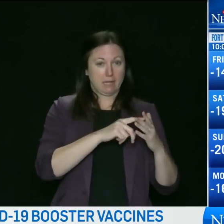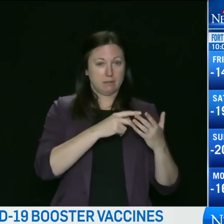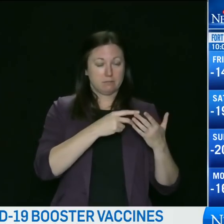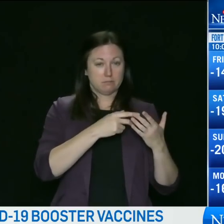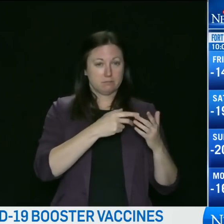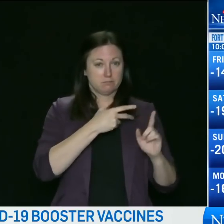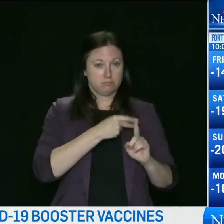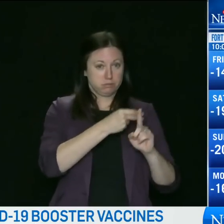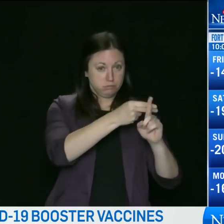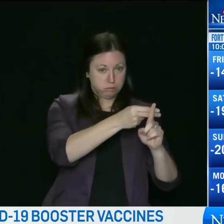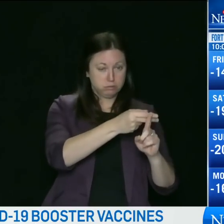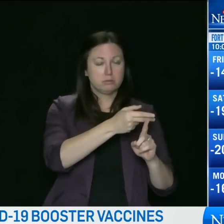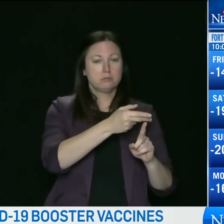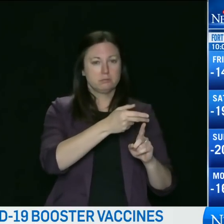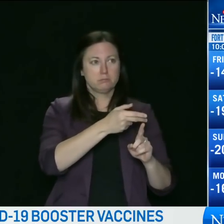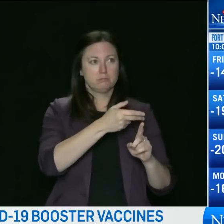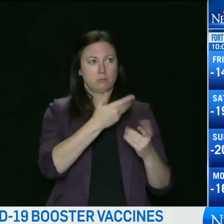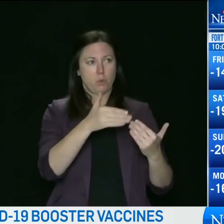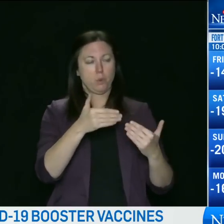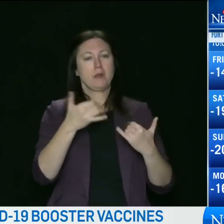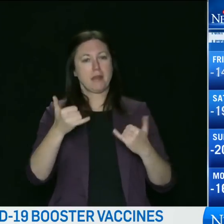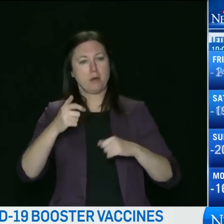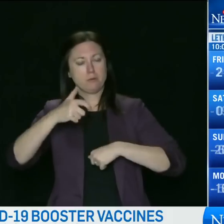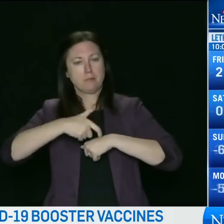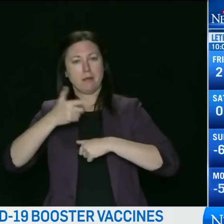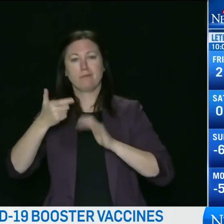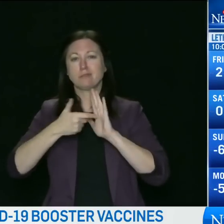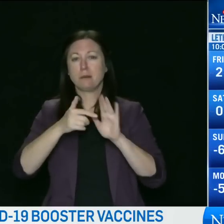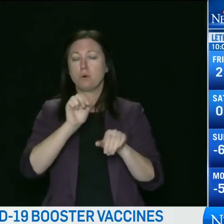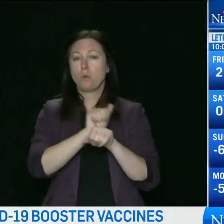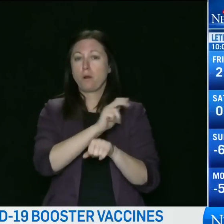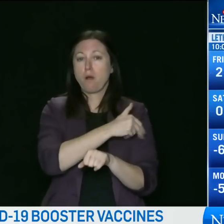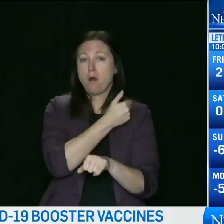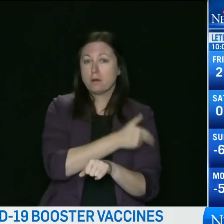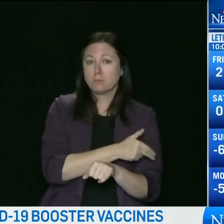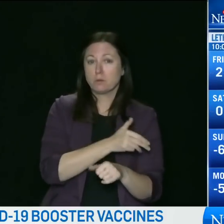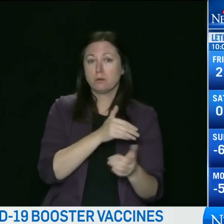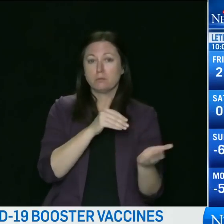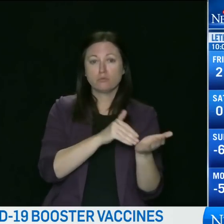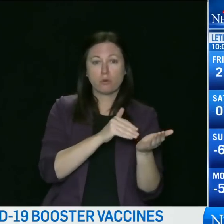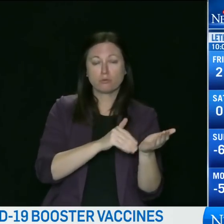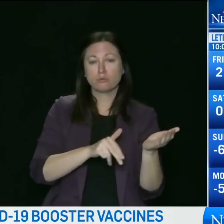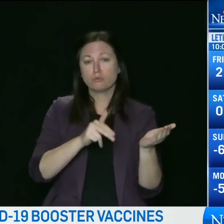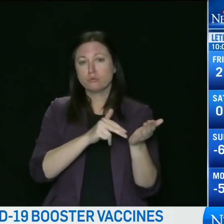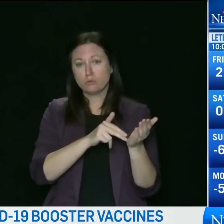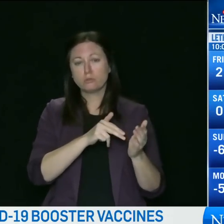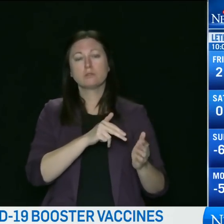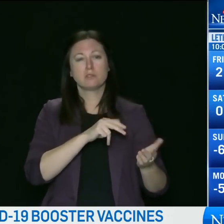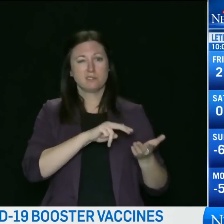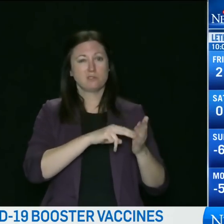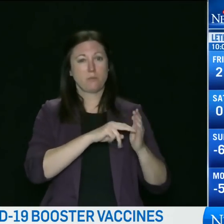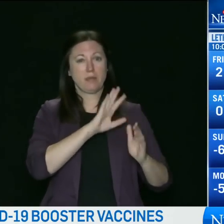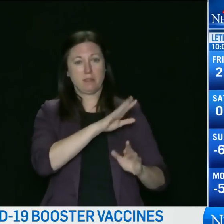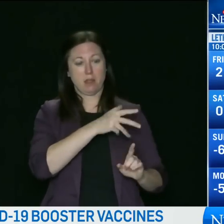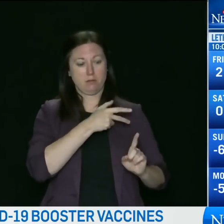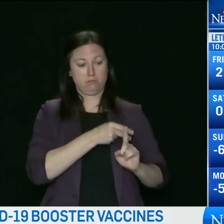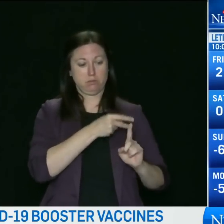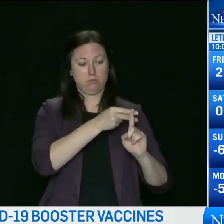AGROUP MAY HAVE RECEIVED VACCINES EARLIER, FOR EXAMPLE, THEY MAY BE HEALTH WORKERS OR